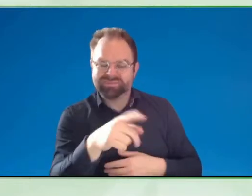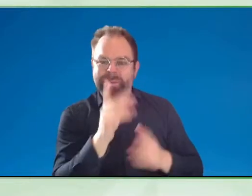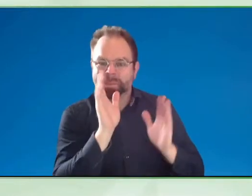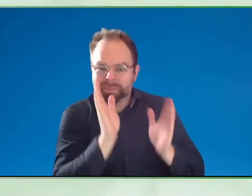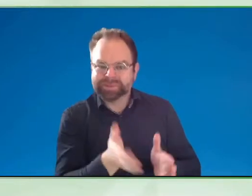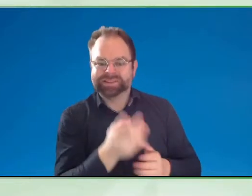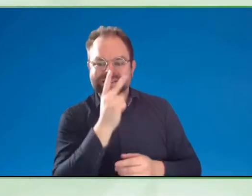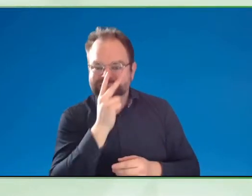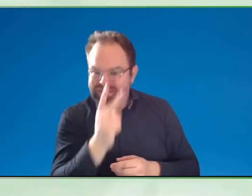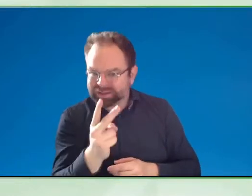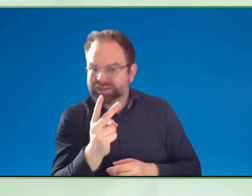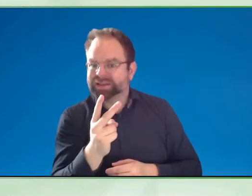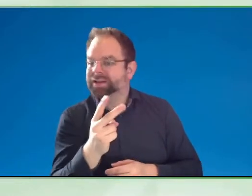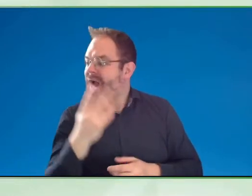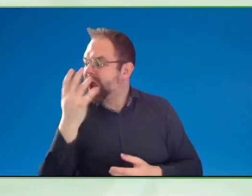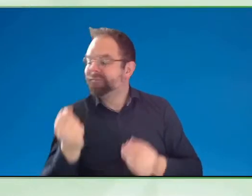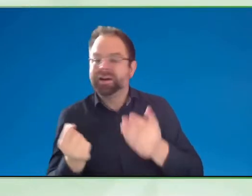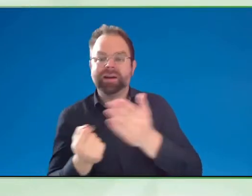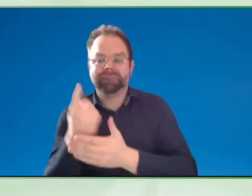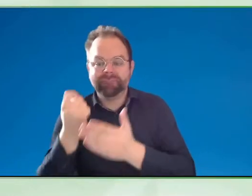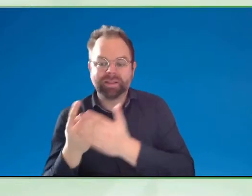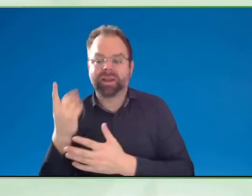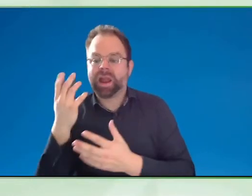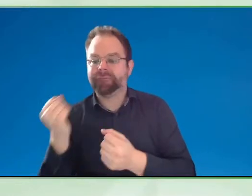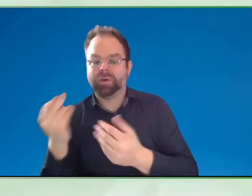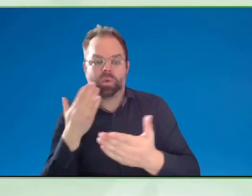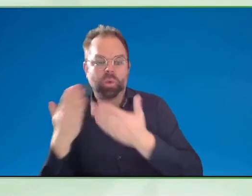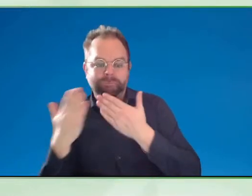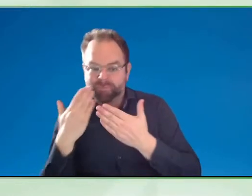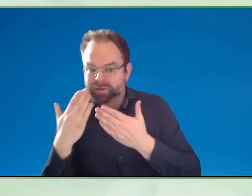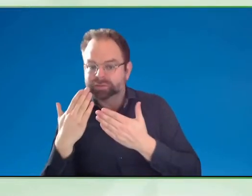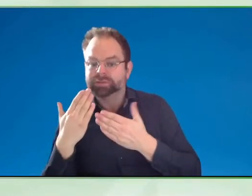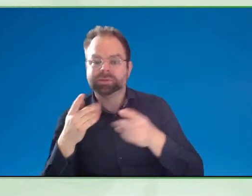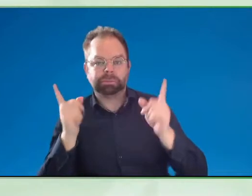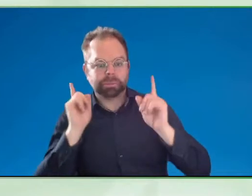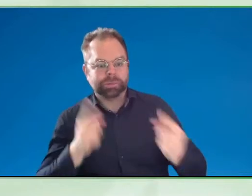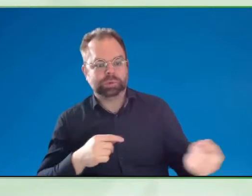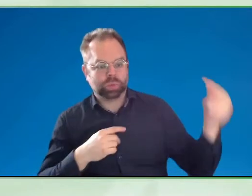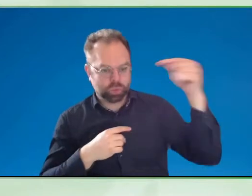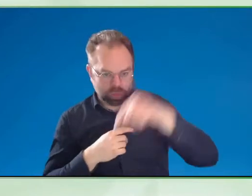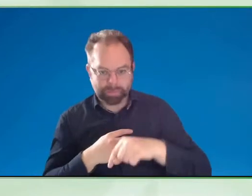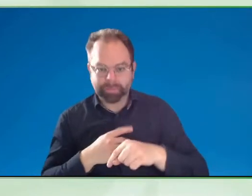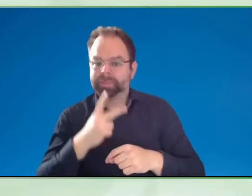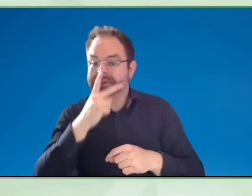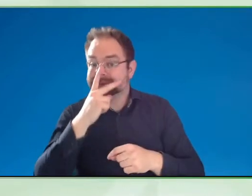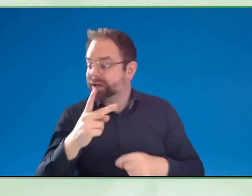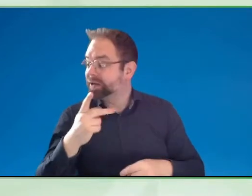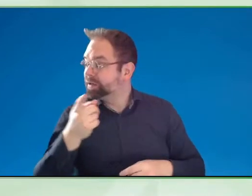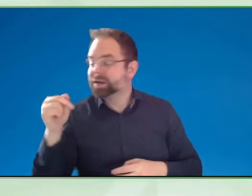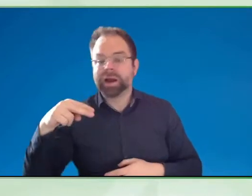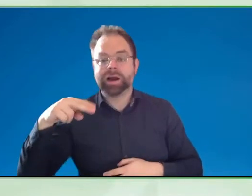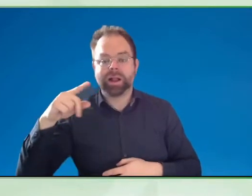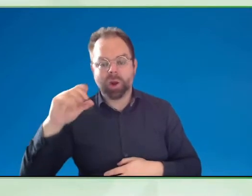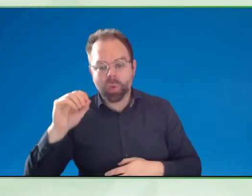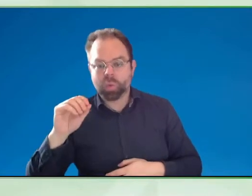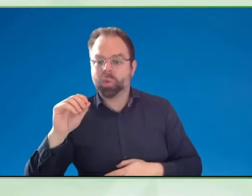This is the second one, the second when I ask you is to support Iraq to develop its